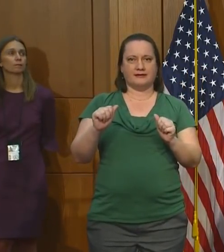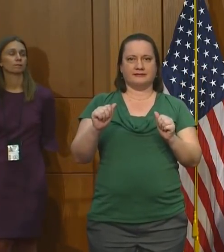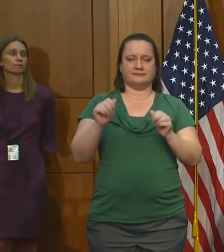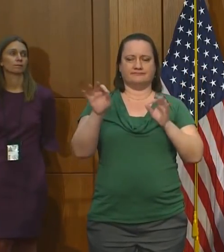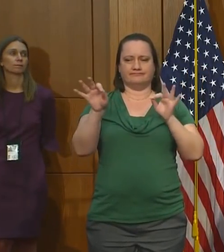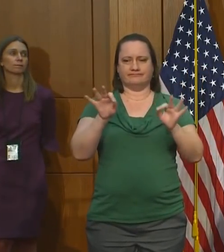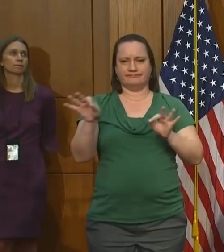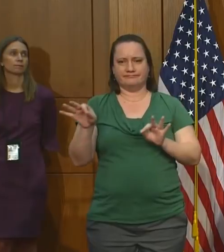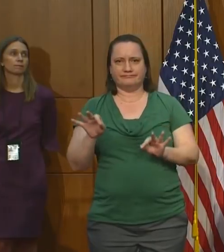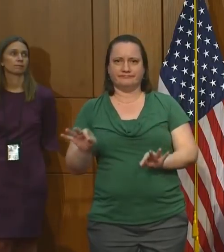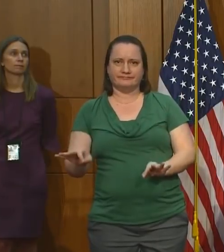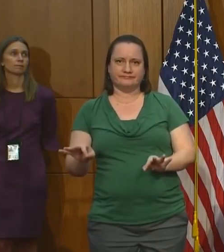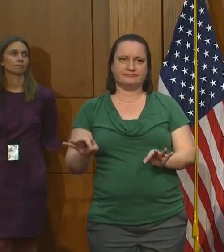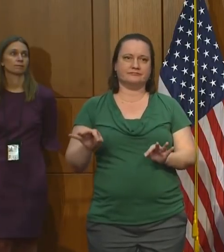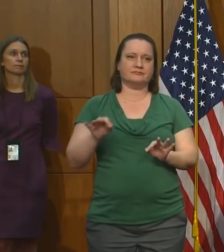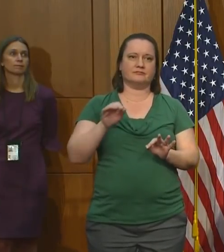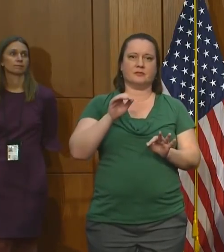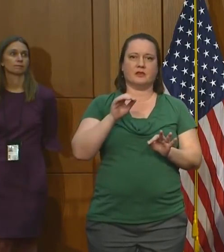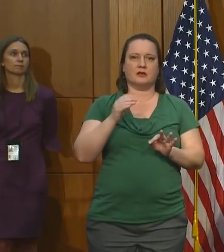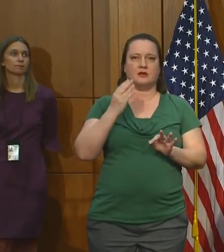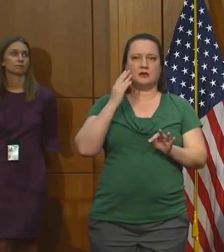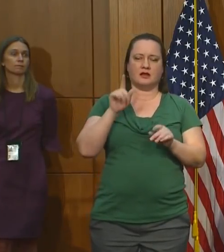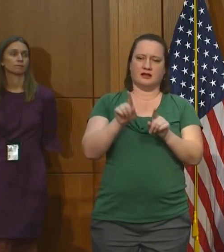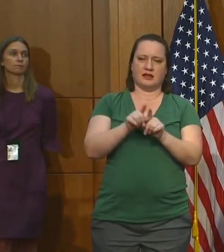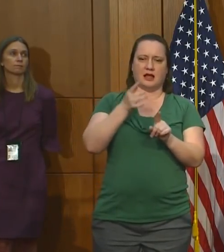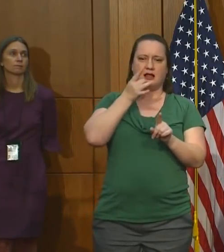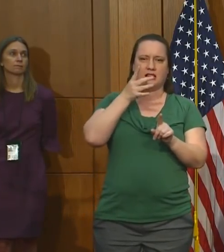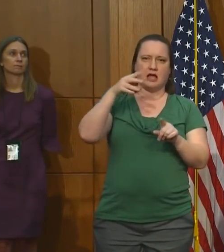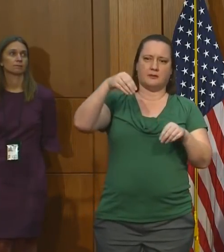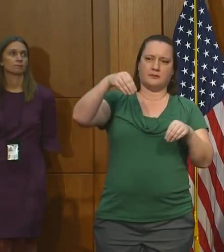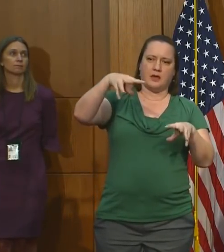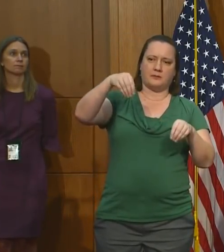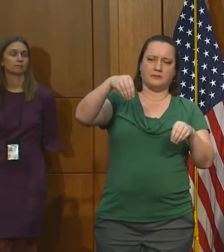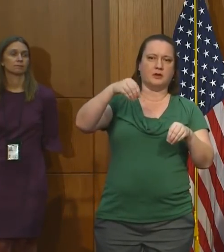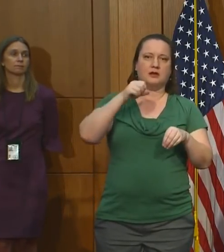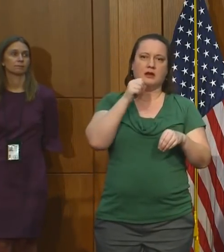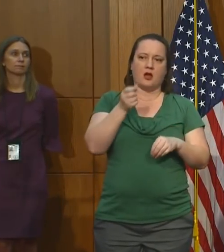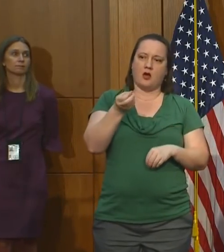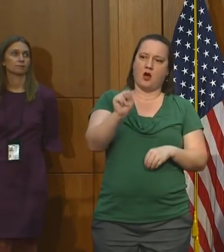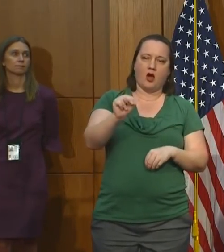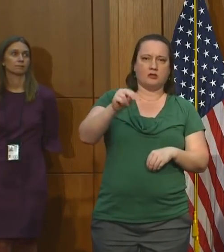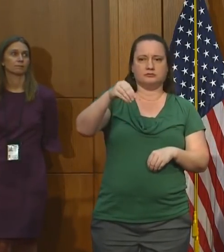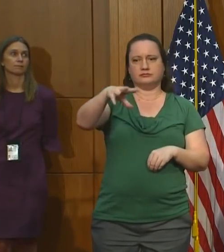FOR TO REAL. THIS IS NOT LIKE WE'RE FLIPPING JUST INSIDE AND IT'S TIME FOR A- TO GO BACK TO THEIR LIVE AS THEY- KNEW BEFORE